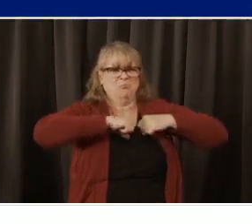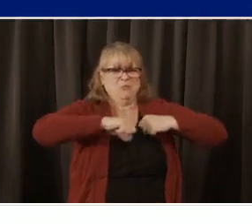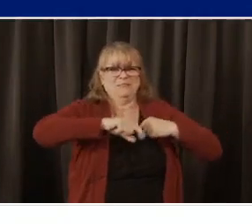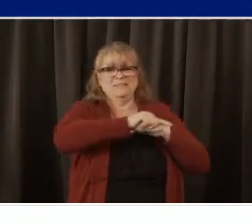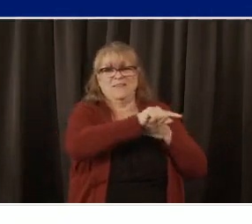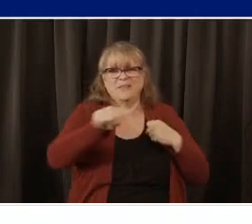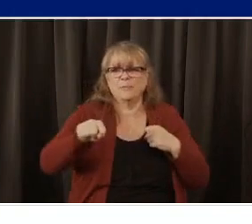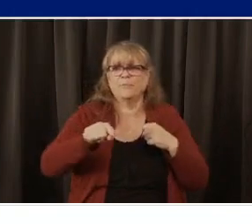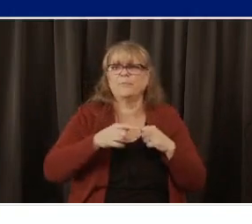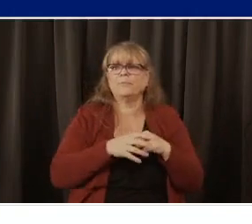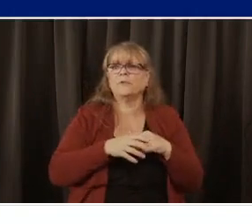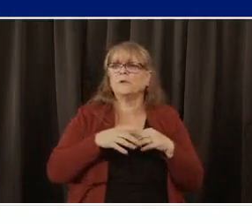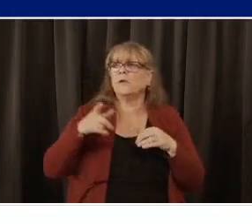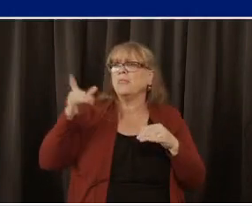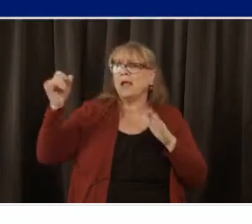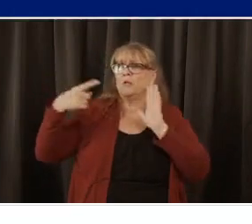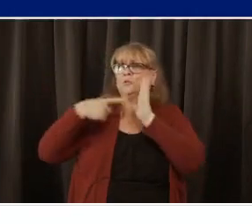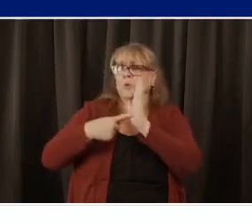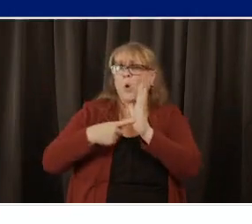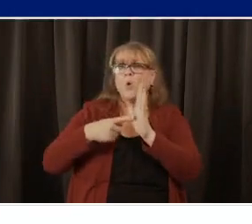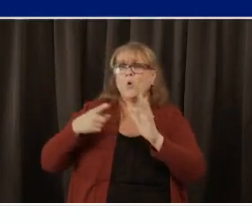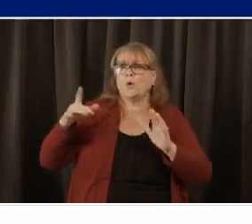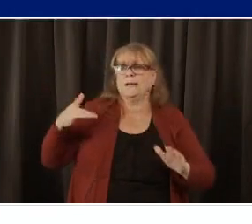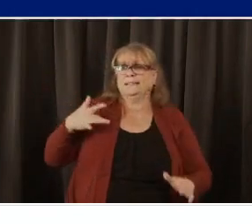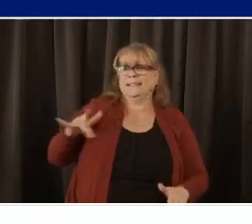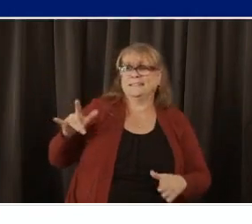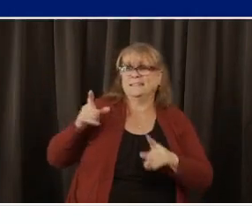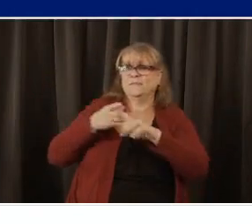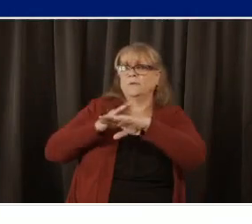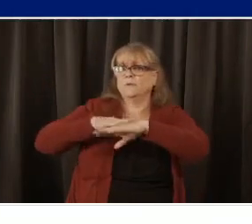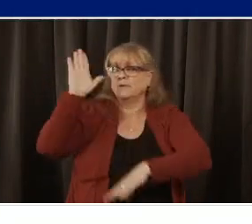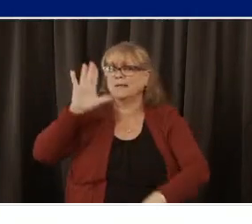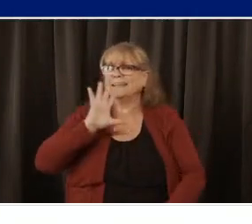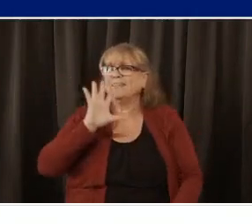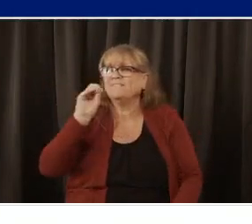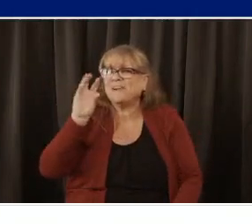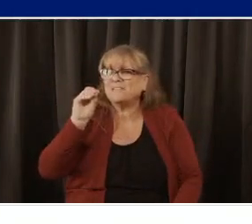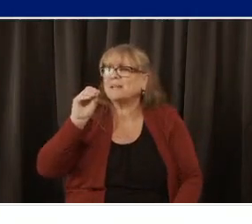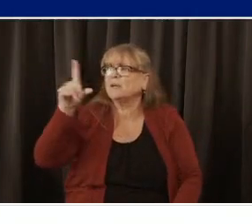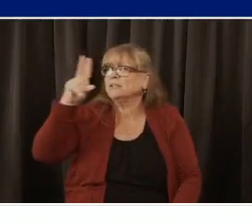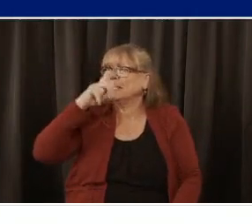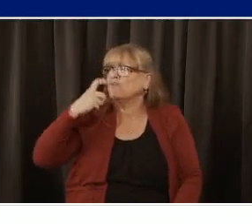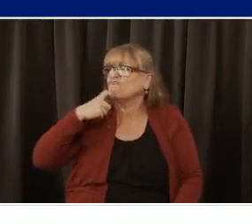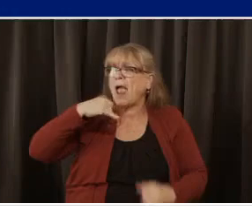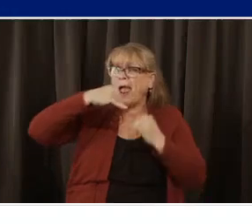You can see a growing gap here with consistently lower rates really closer to a plateau and those